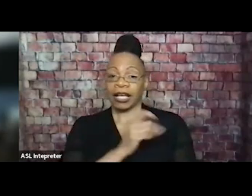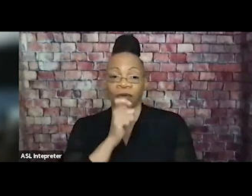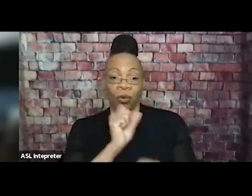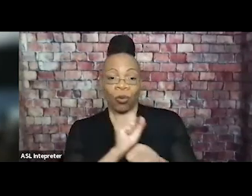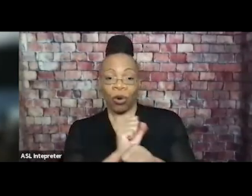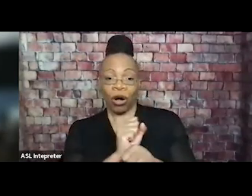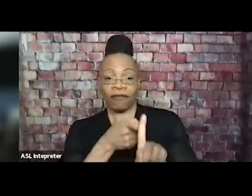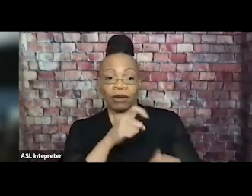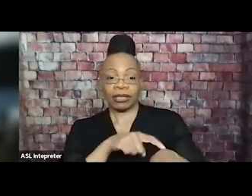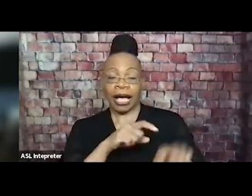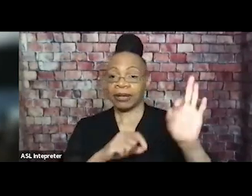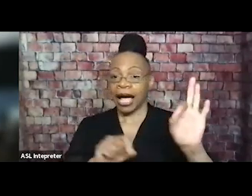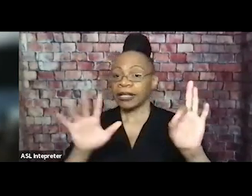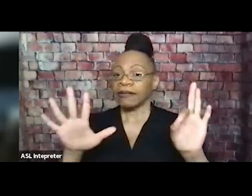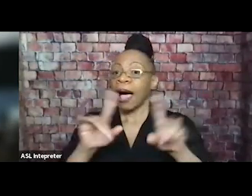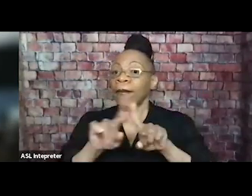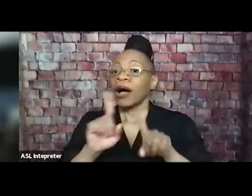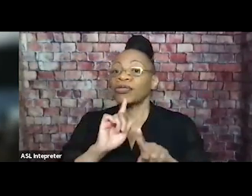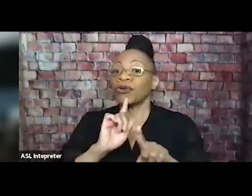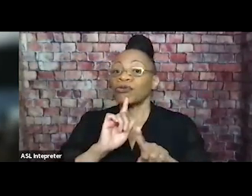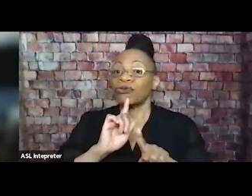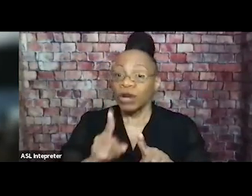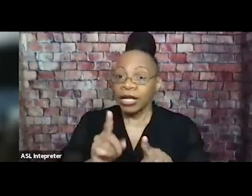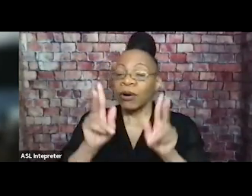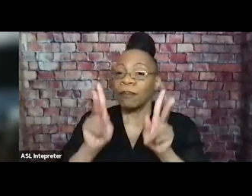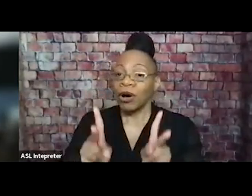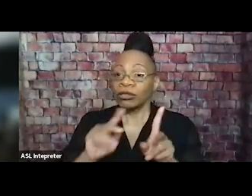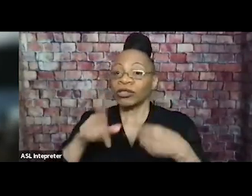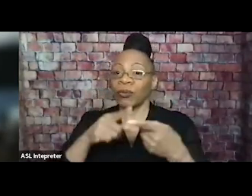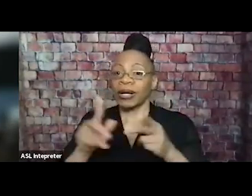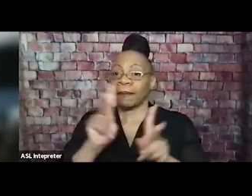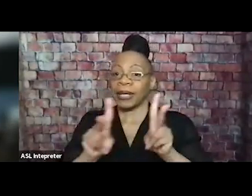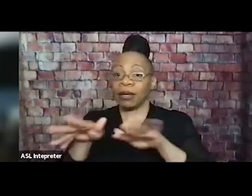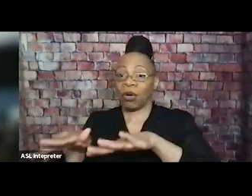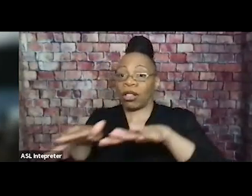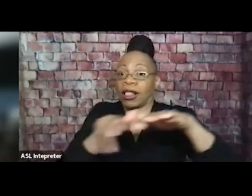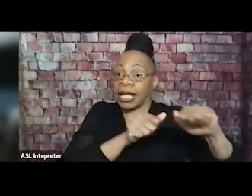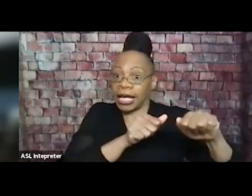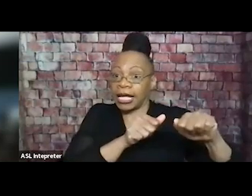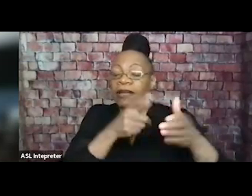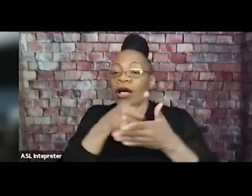might come out after everyone like that leaves and they go to their respective homes